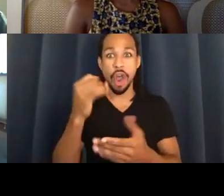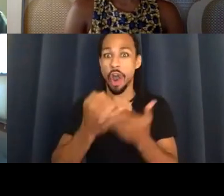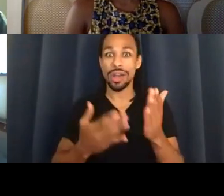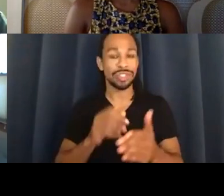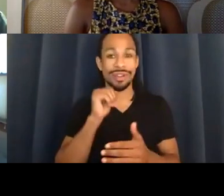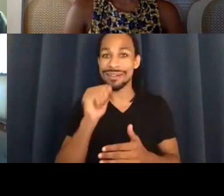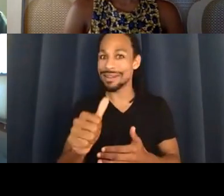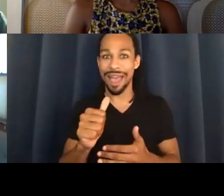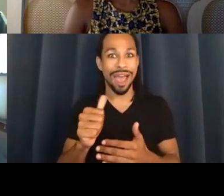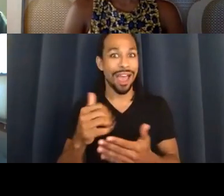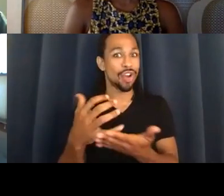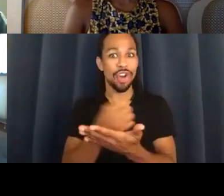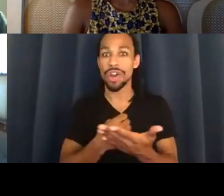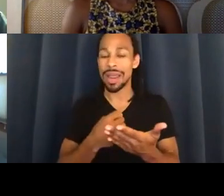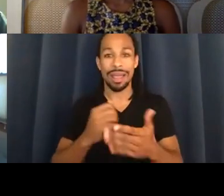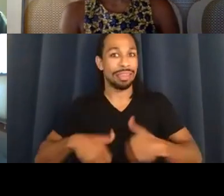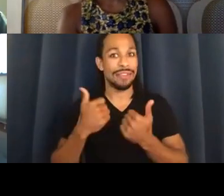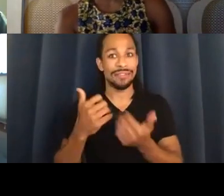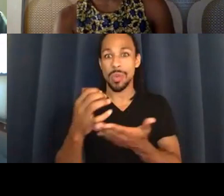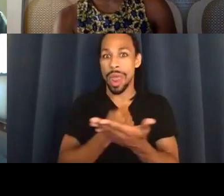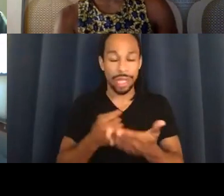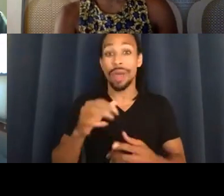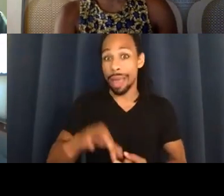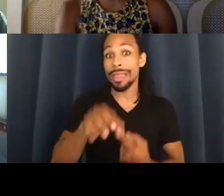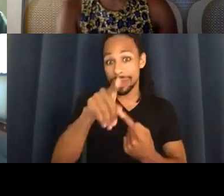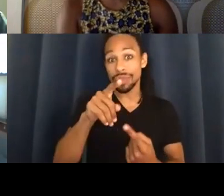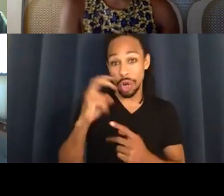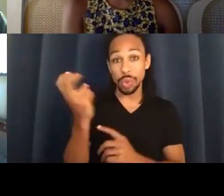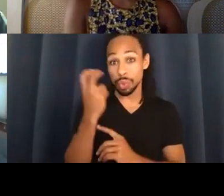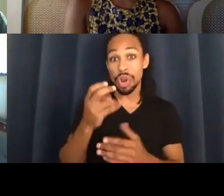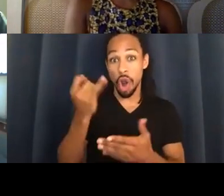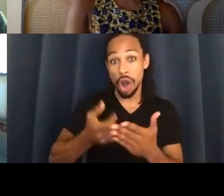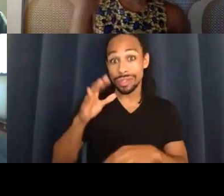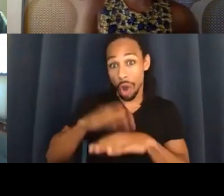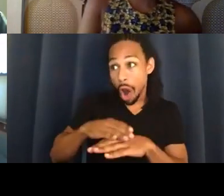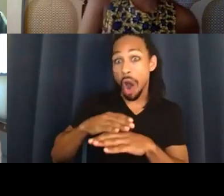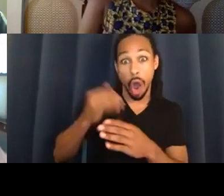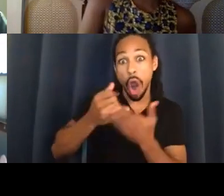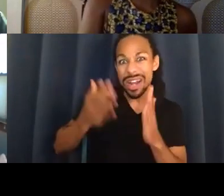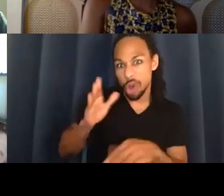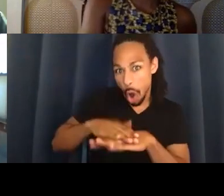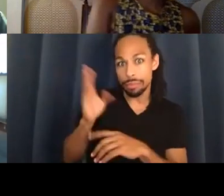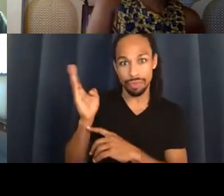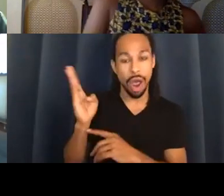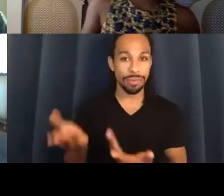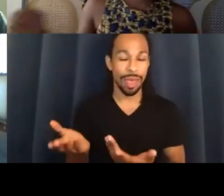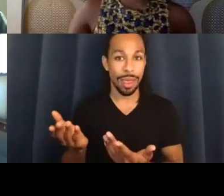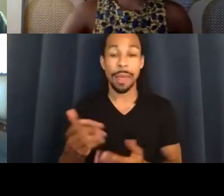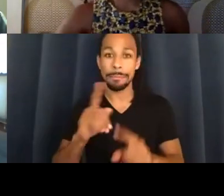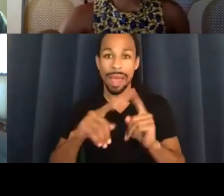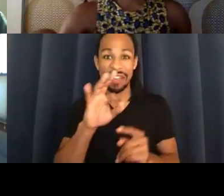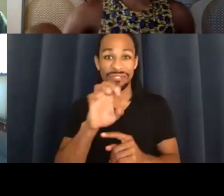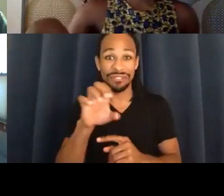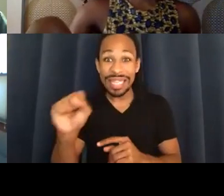52 weeks of the year. Touring fees do not represent the true cost of the creation process